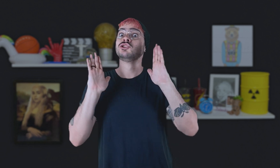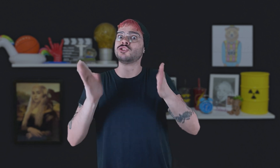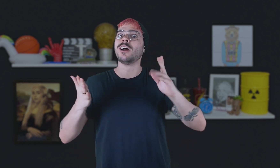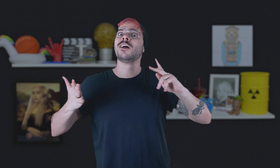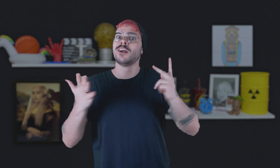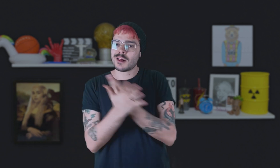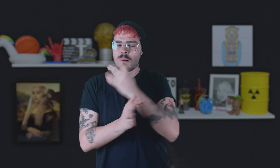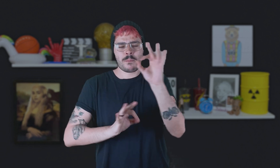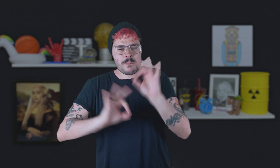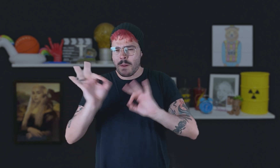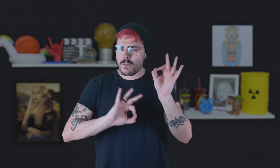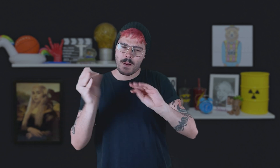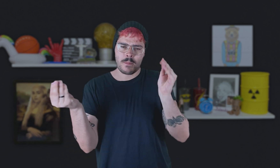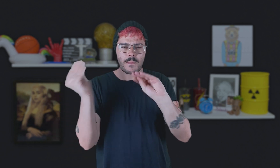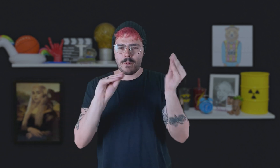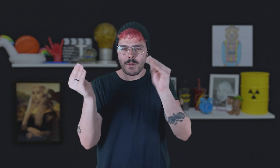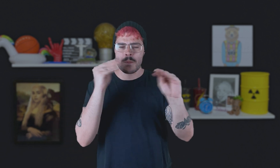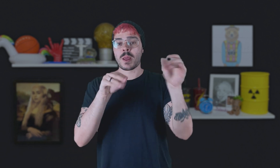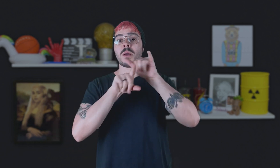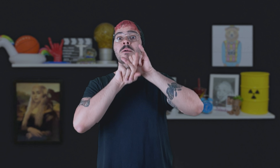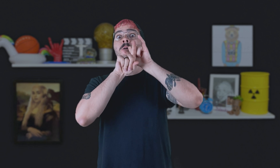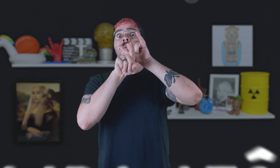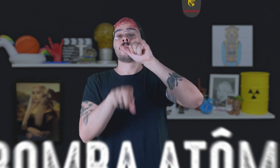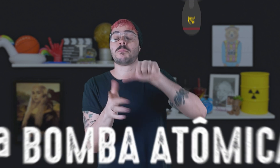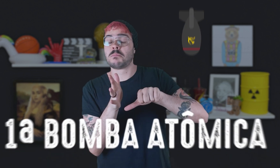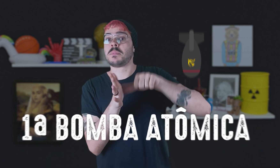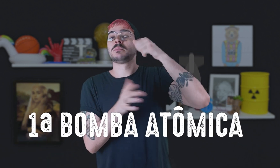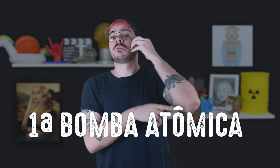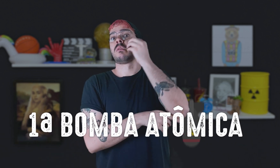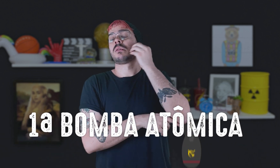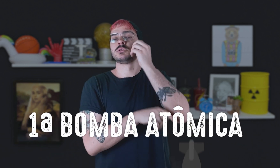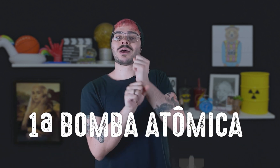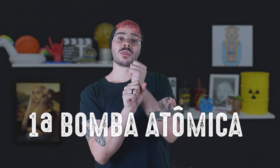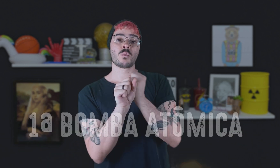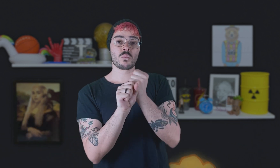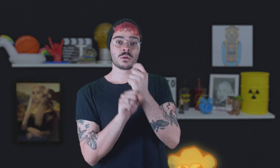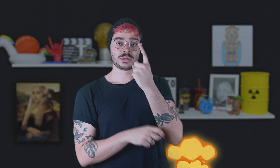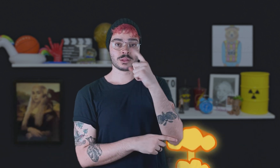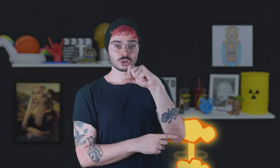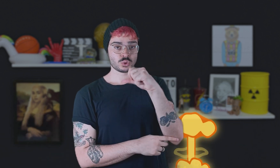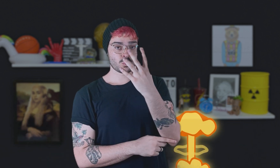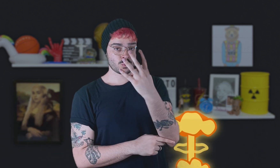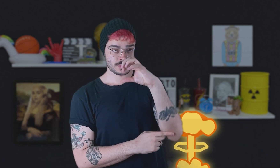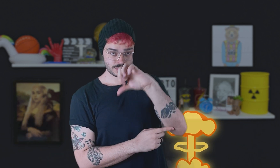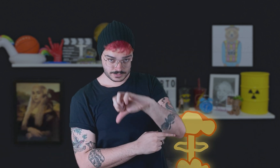launching his first nuclear bomb, as a test, in 1949,